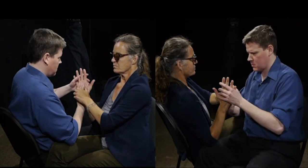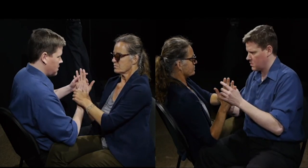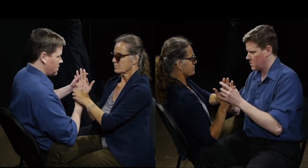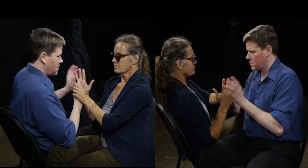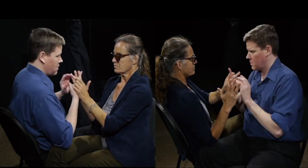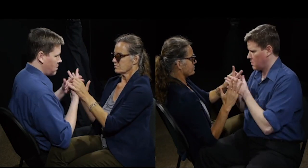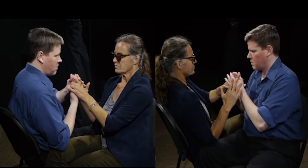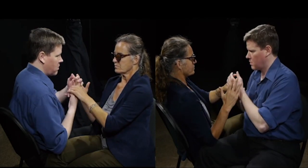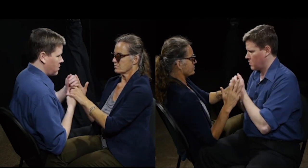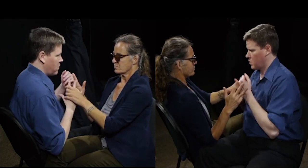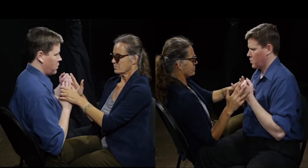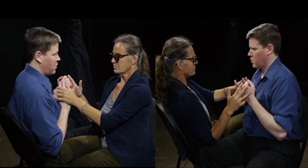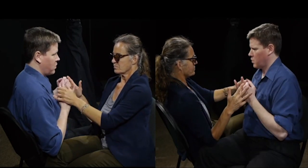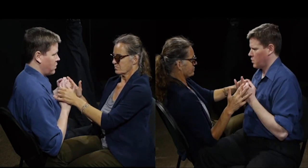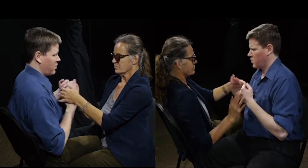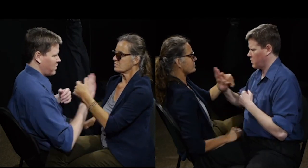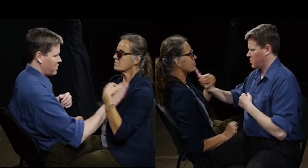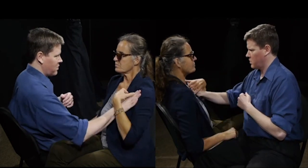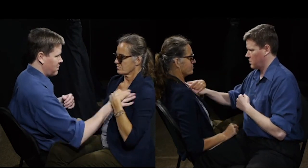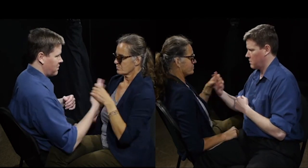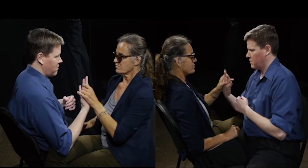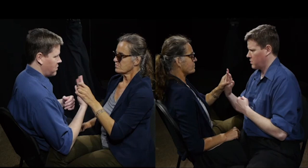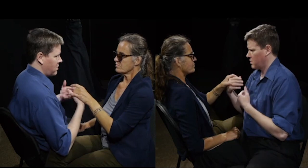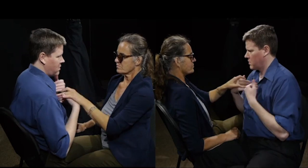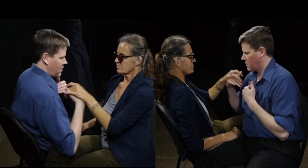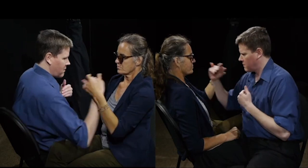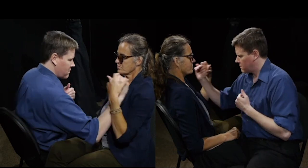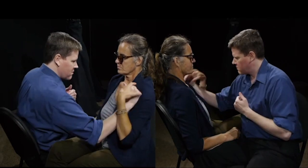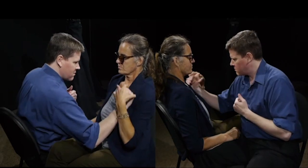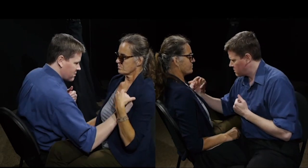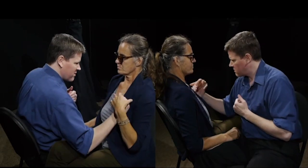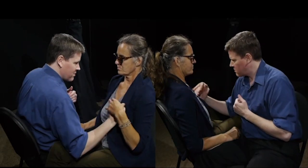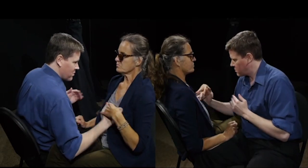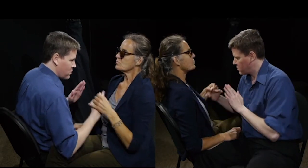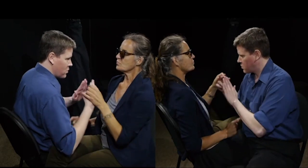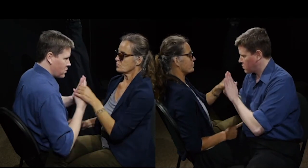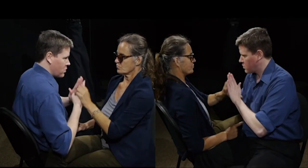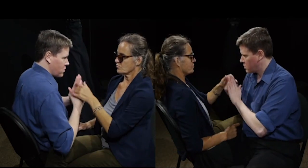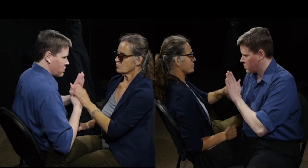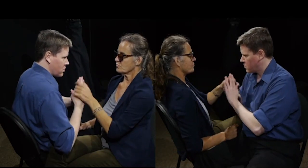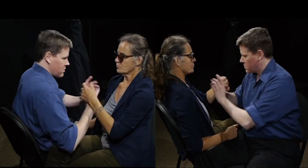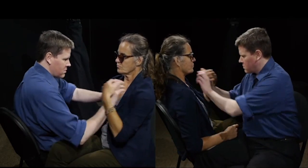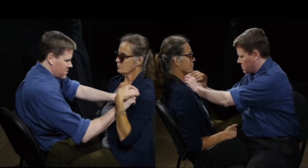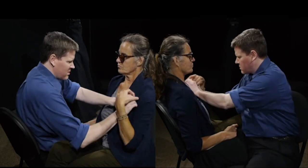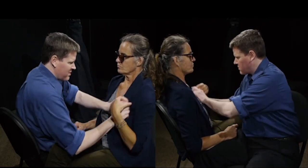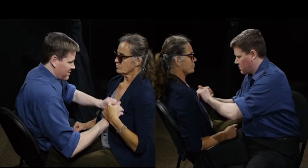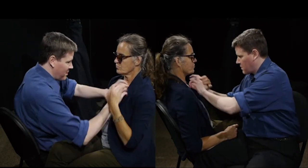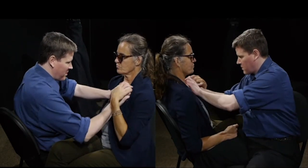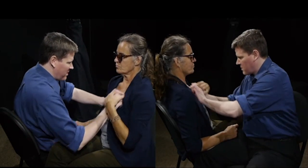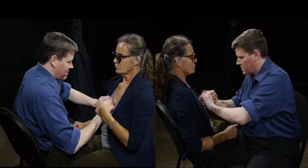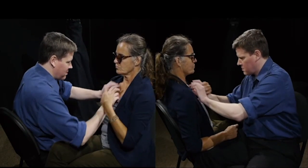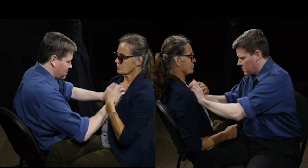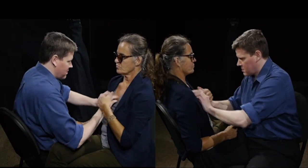We might use the area on the back of H4 to indicate laughing by placing it on the throat, or indicate someone speaking orally by placing it below the bobbing chin.